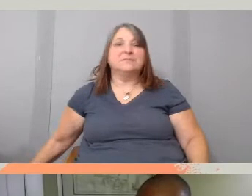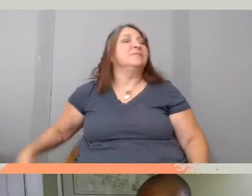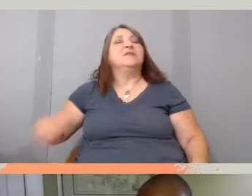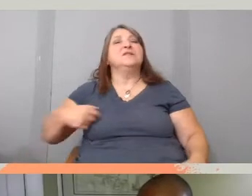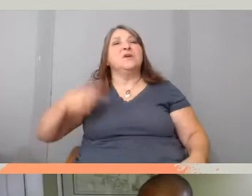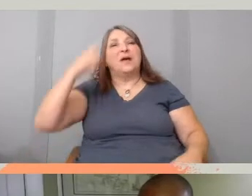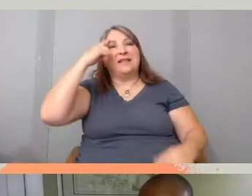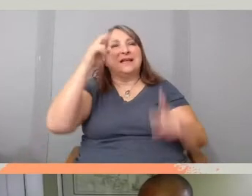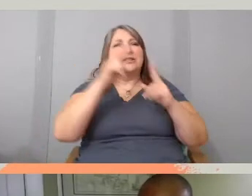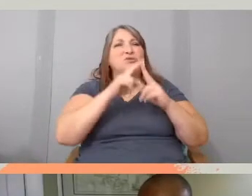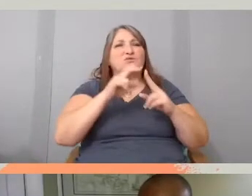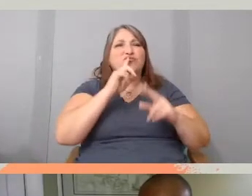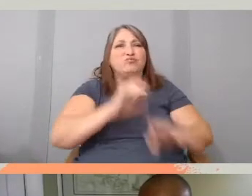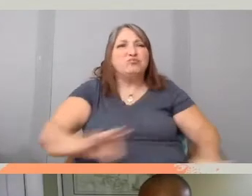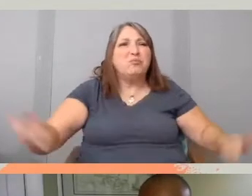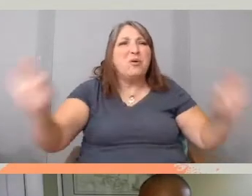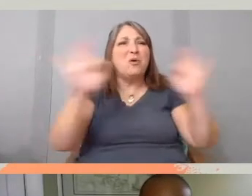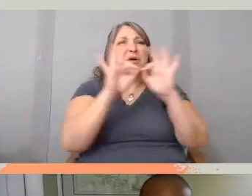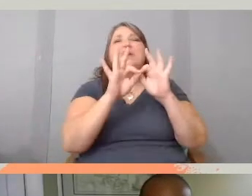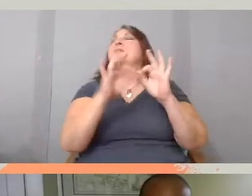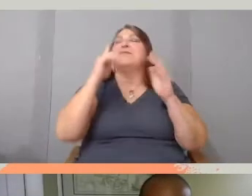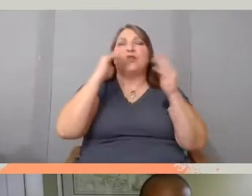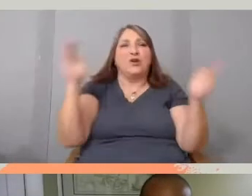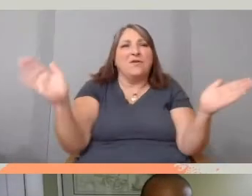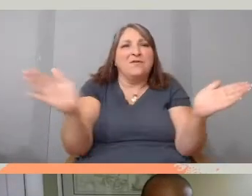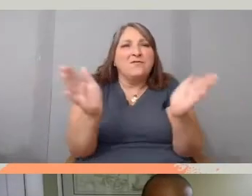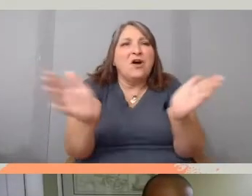to foster that, the up and coming folks for,